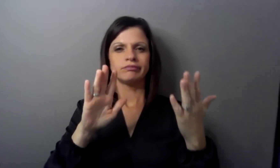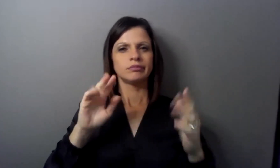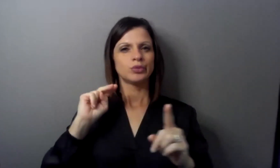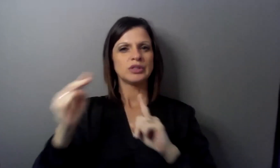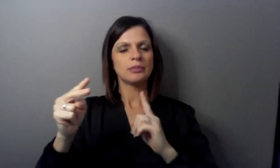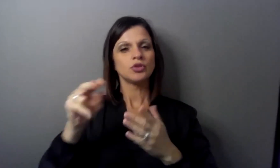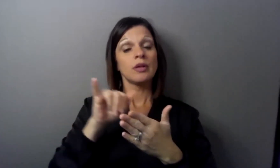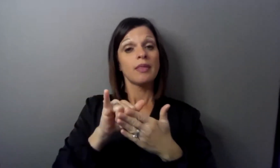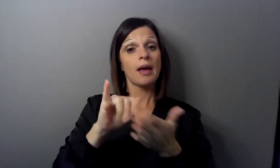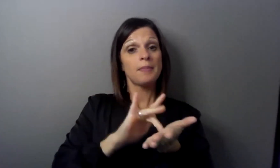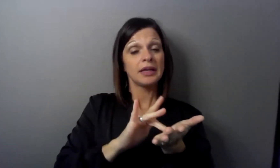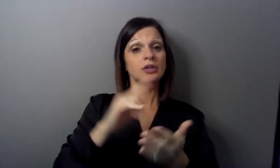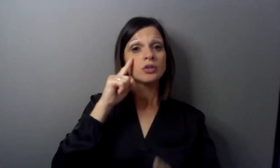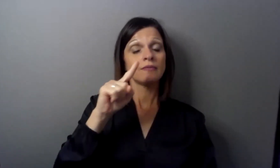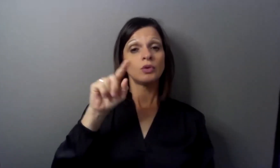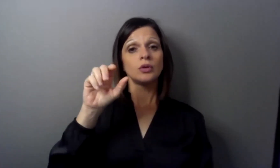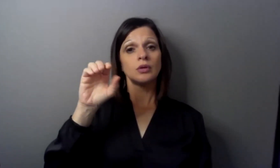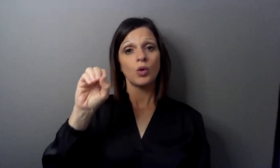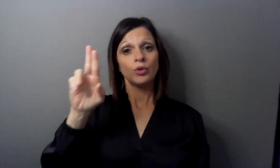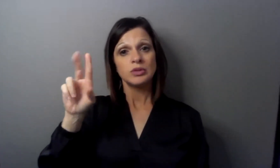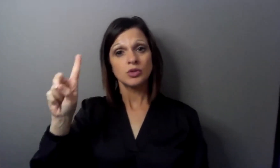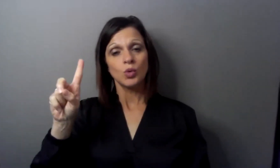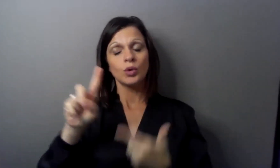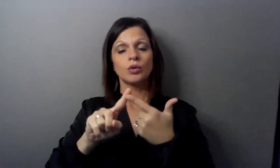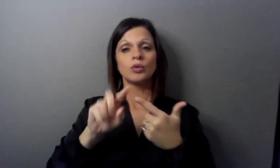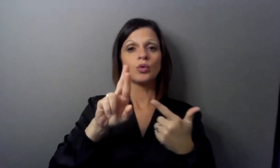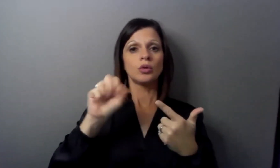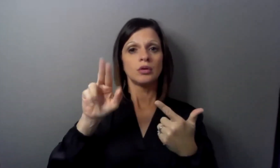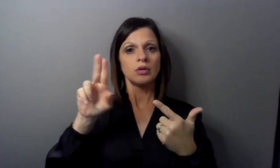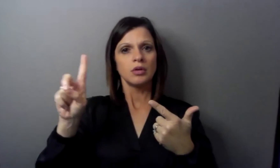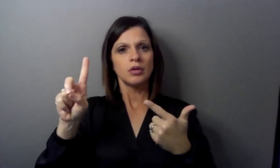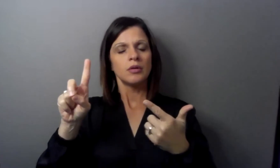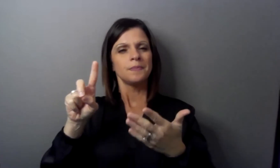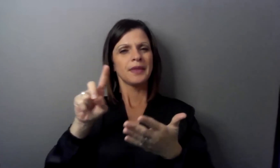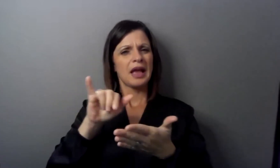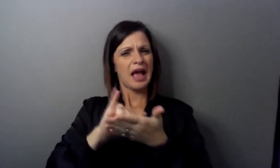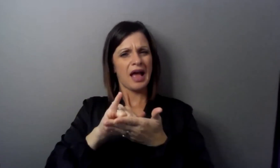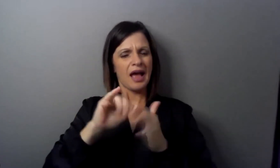treatment or opioid use disorder medication – that it's actually an addiction.